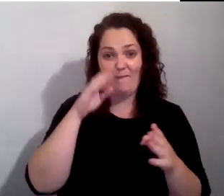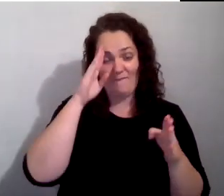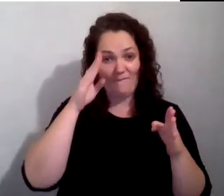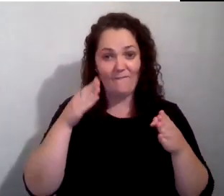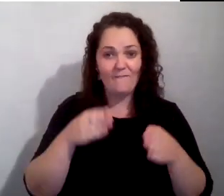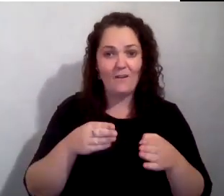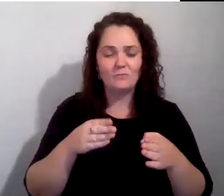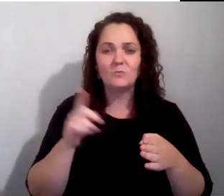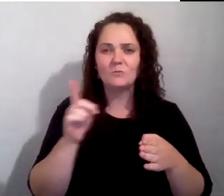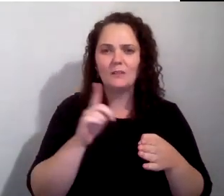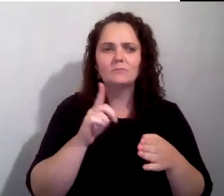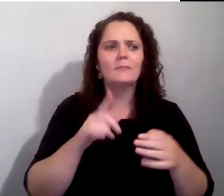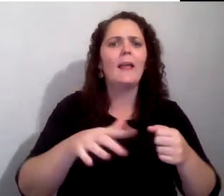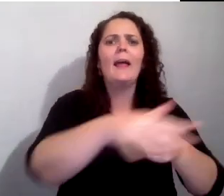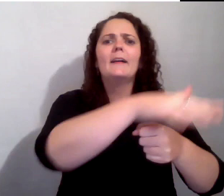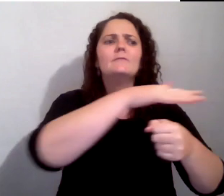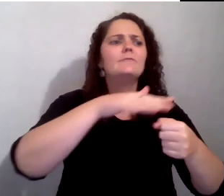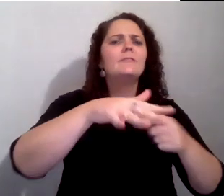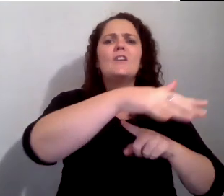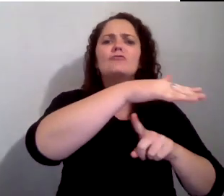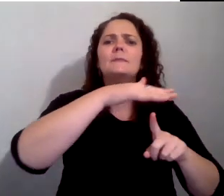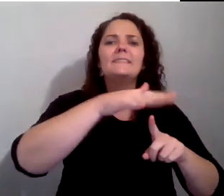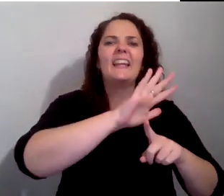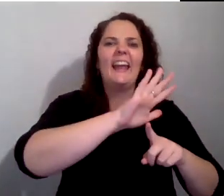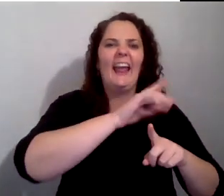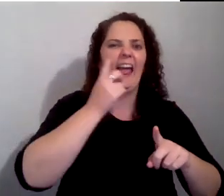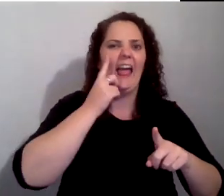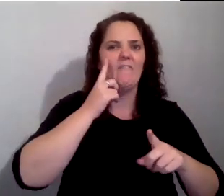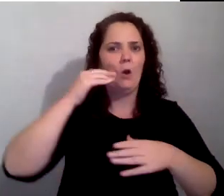outside to the inside and also explore the manifestations of